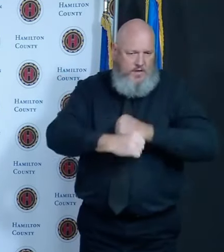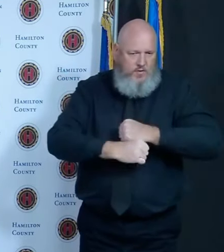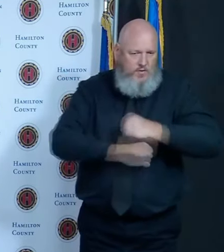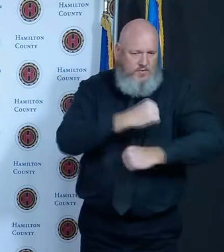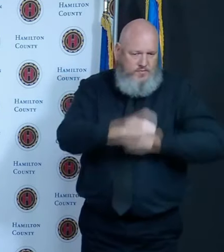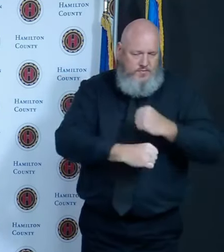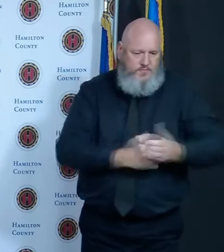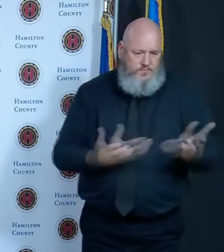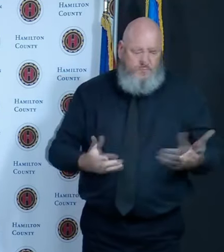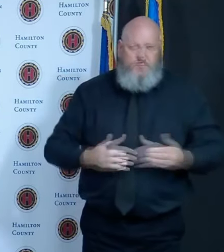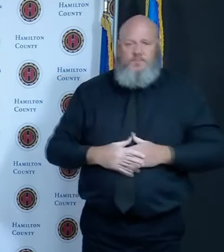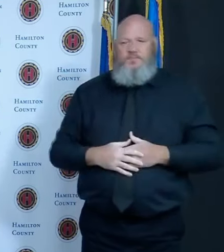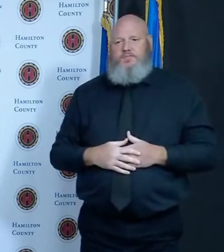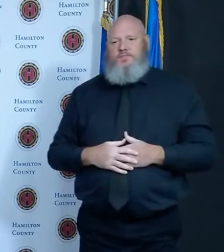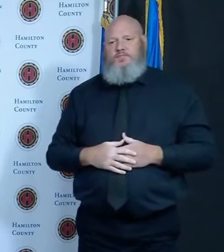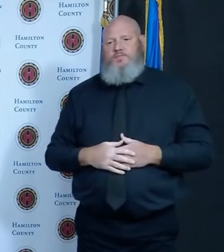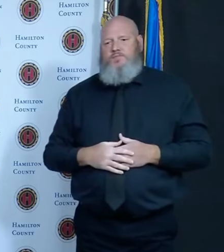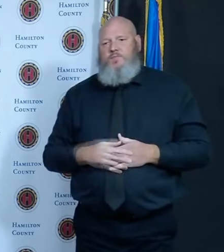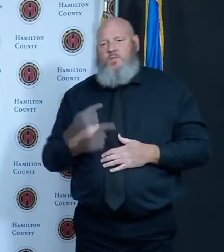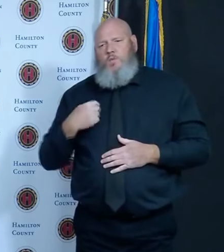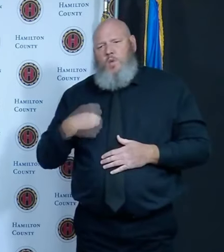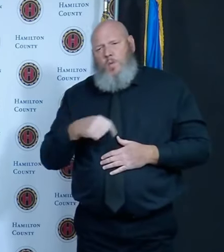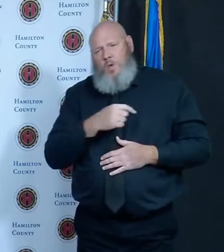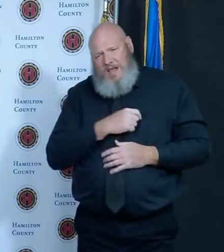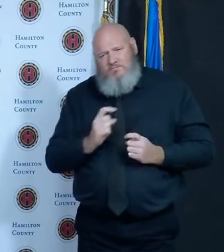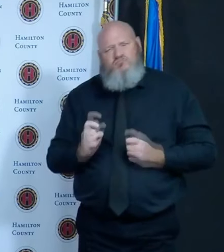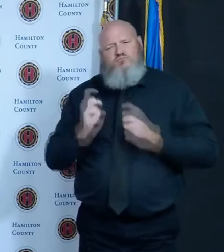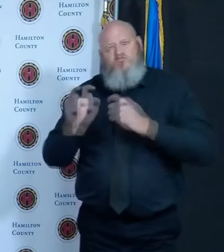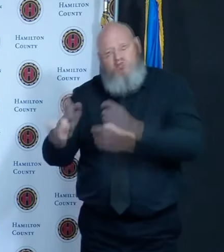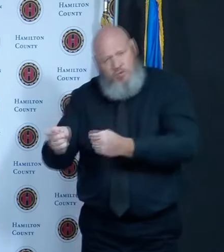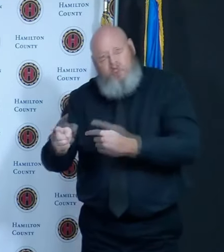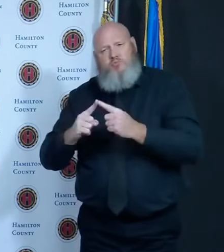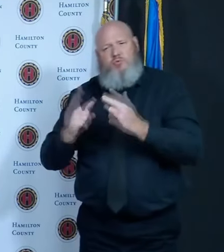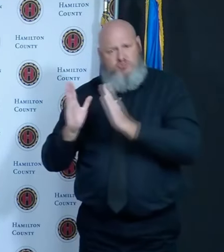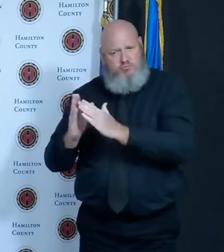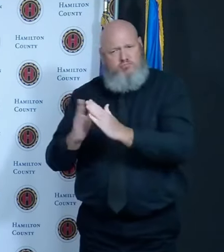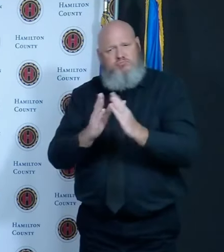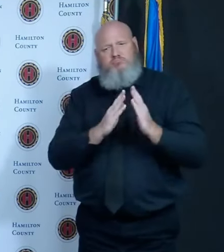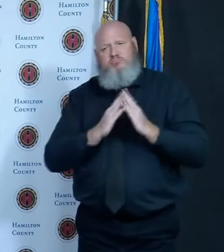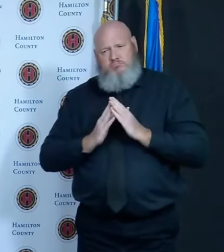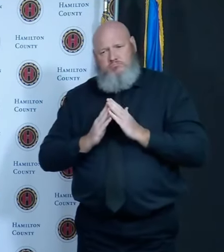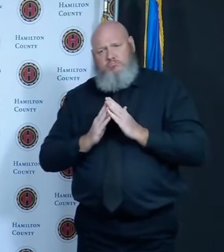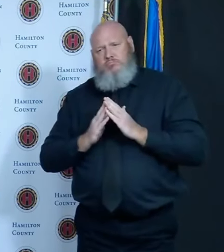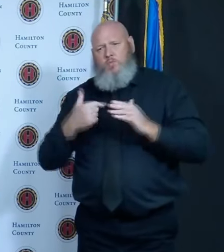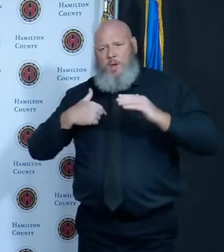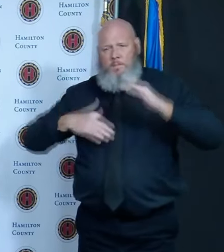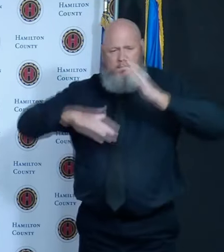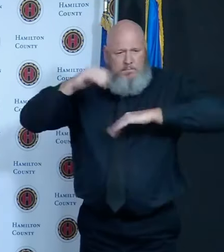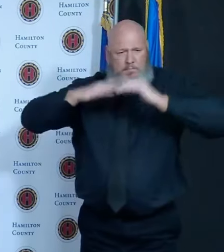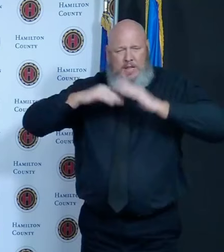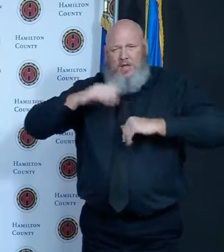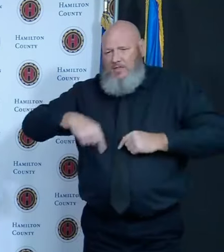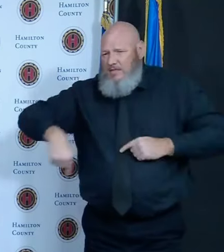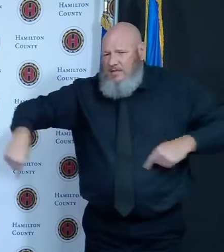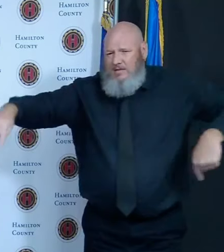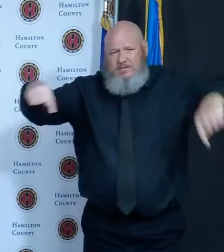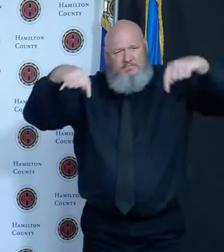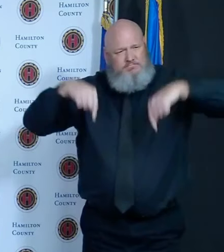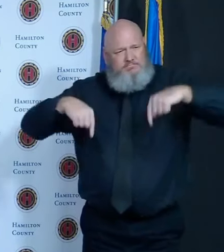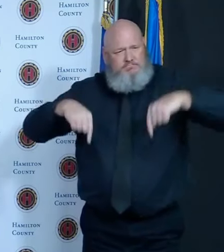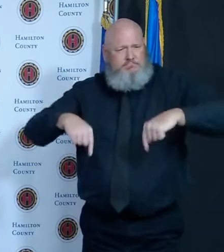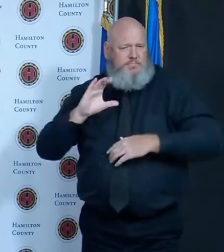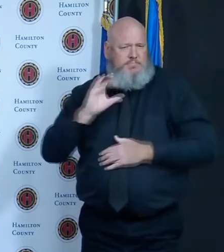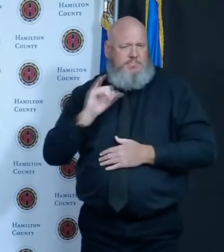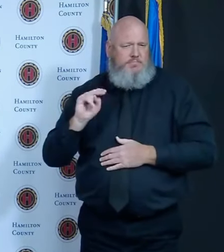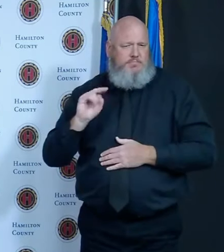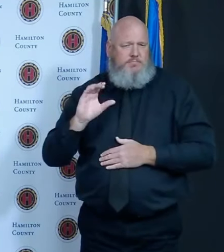in significant ways to the built environment as all us understand